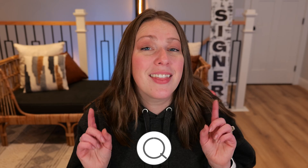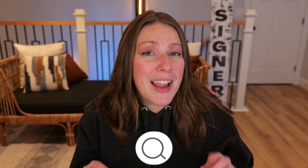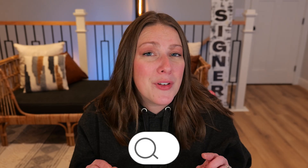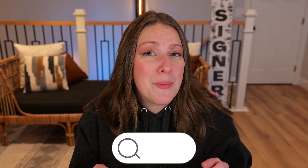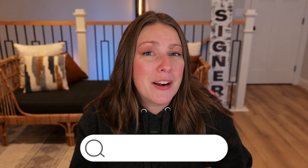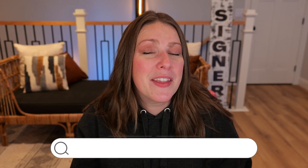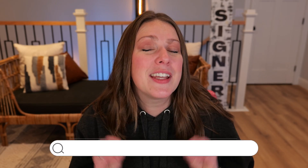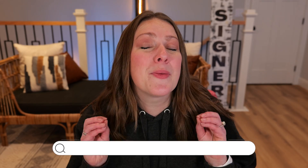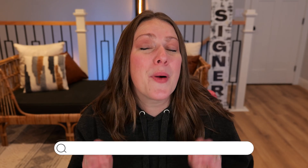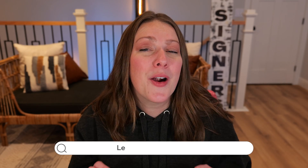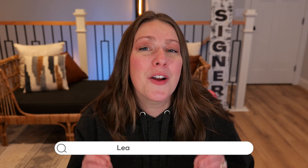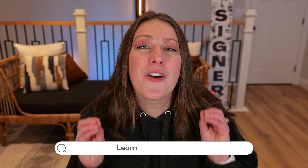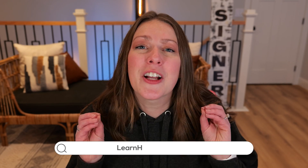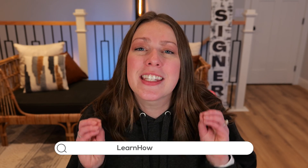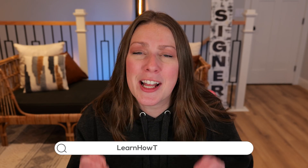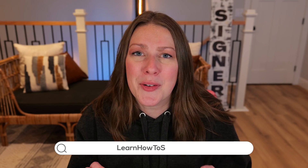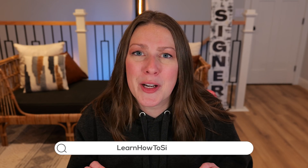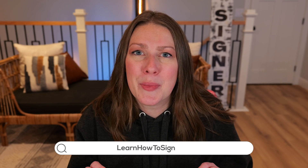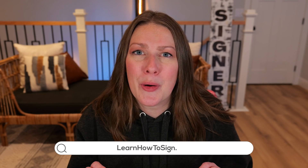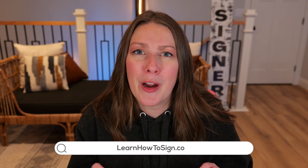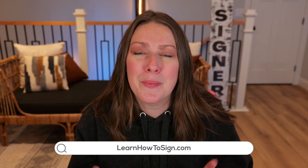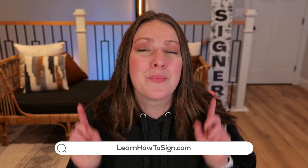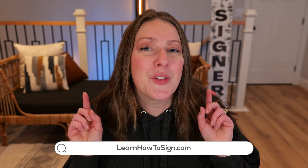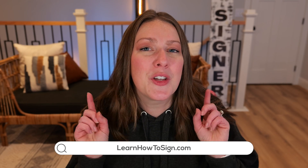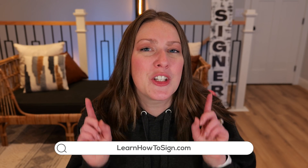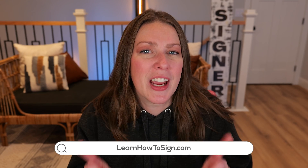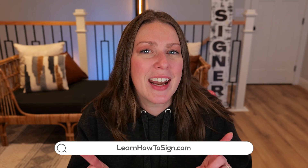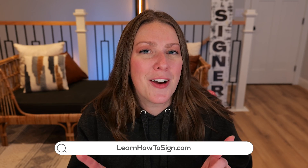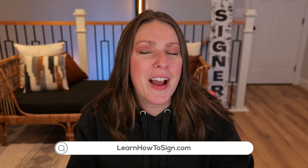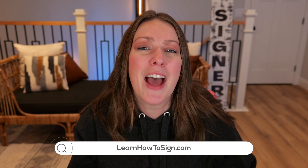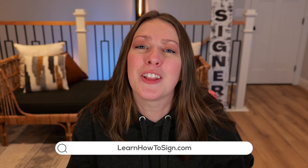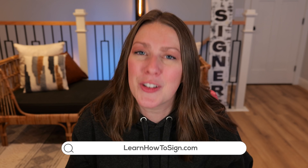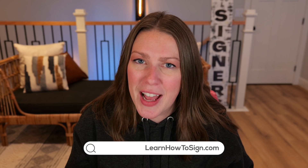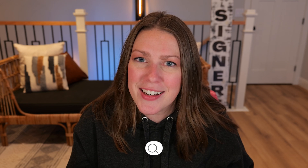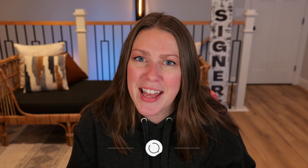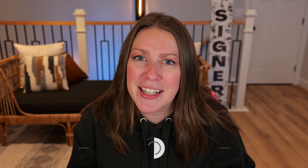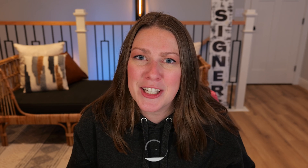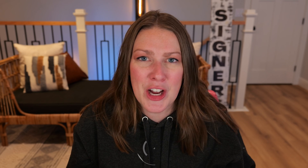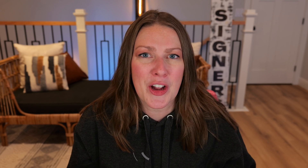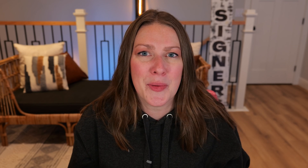“Live with Meredith” is a part of our Accelerated program. You can check it out at learnhowtosign.com